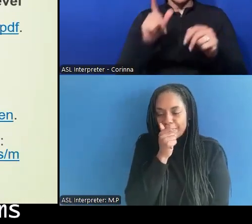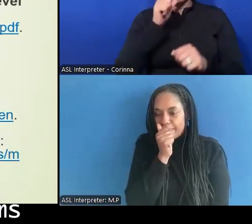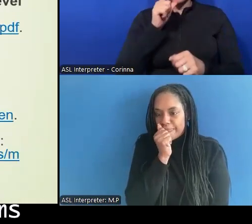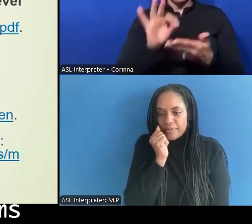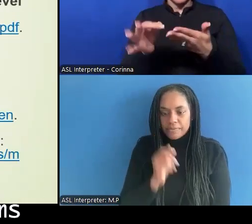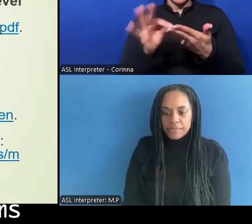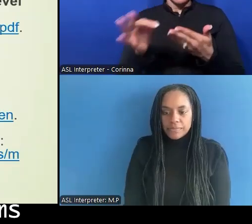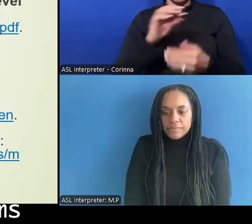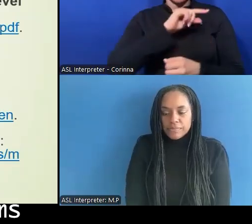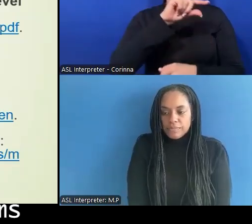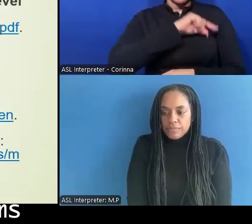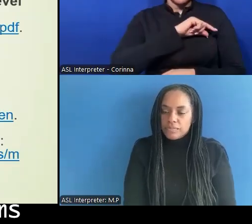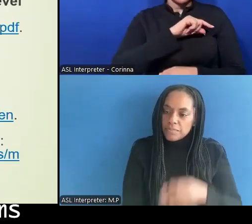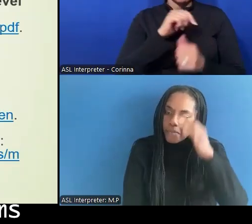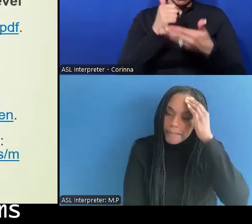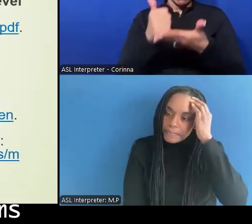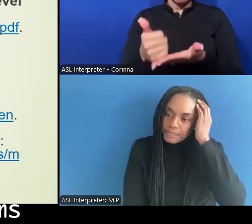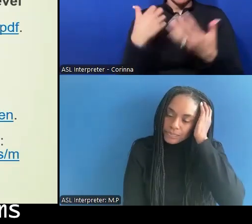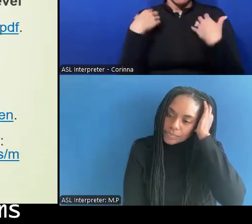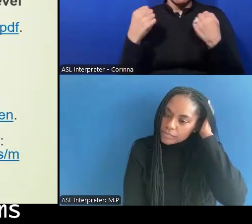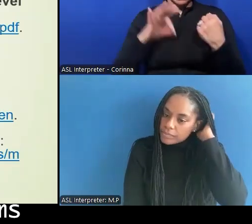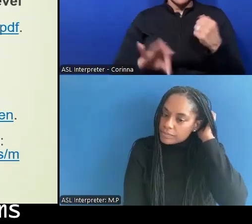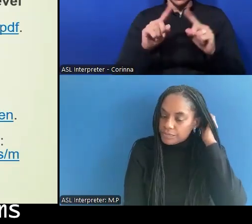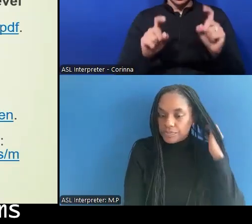questions or legal, problems related to their, their benefits.